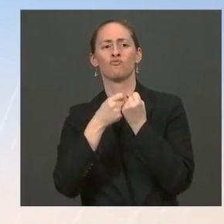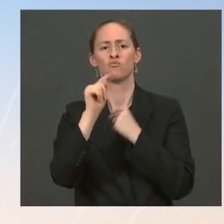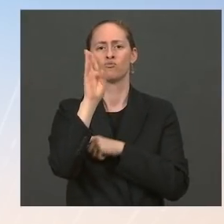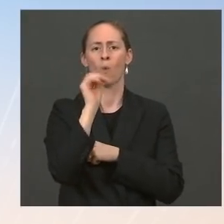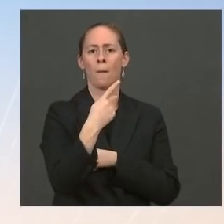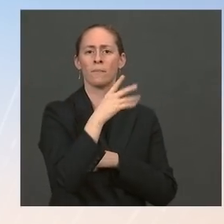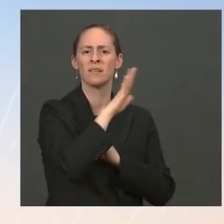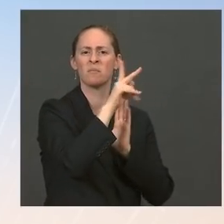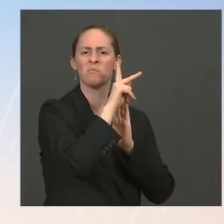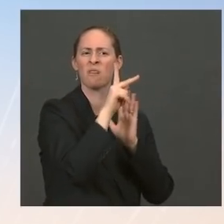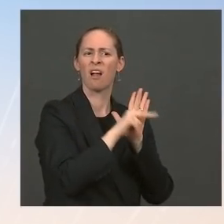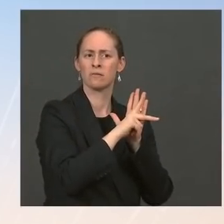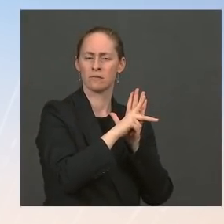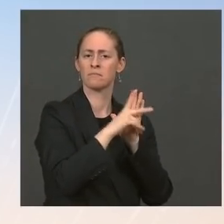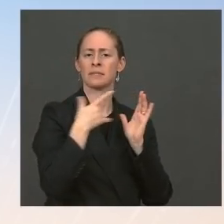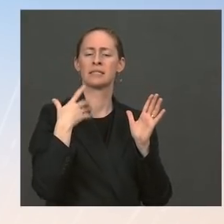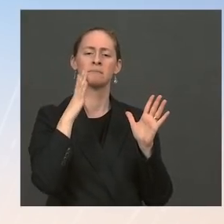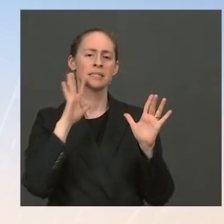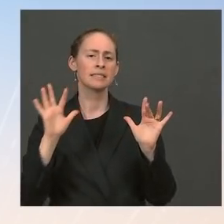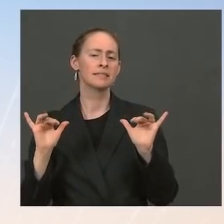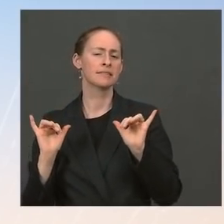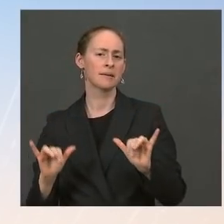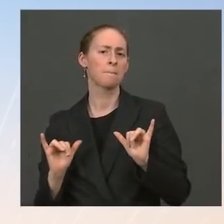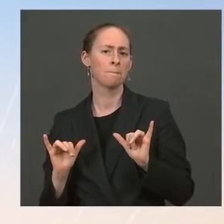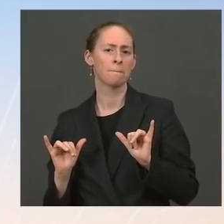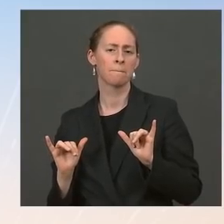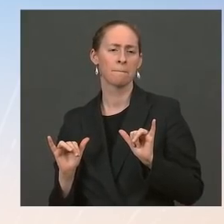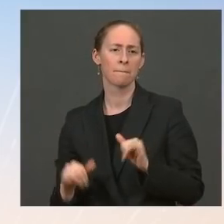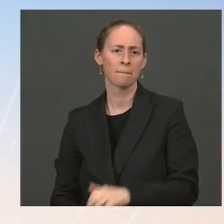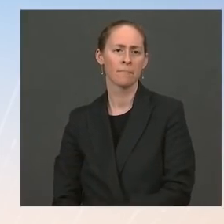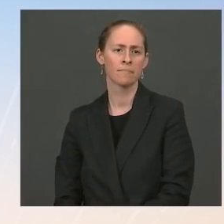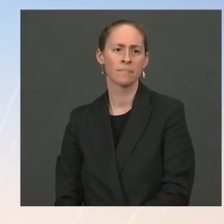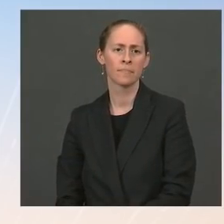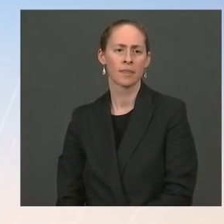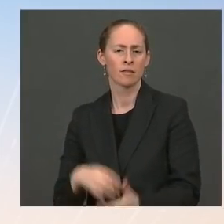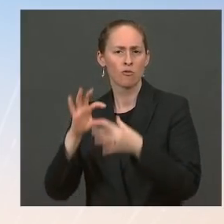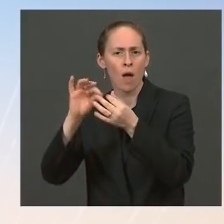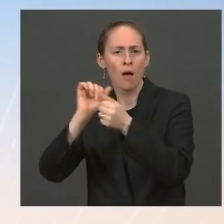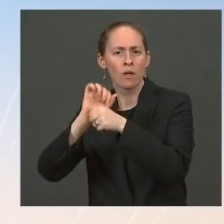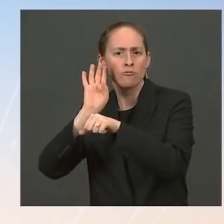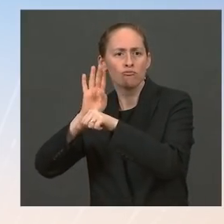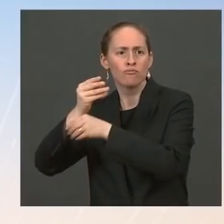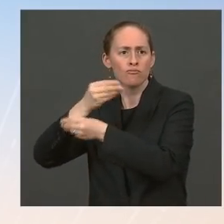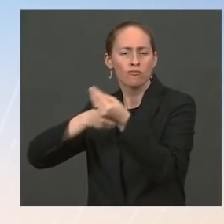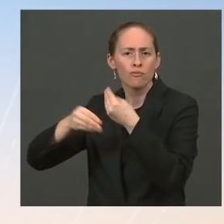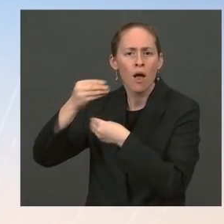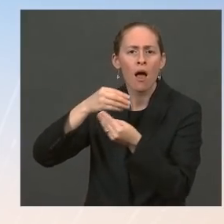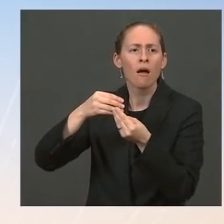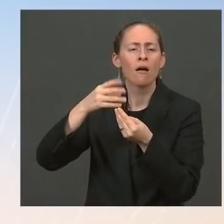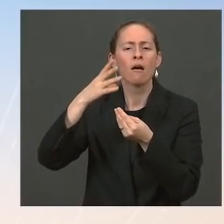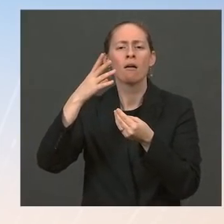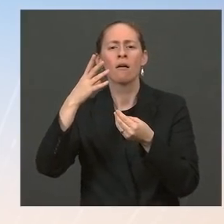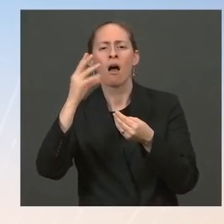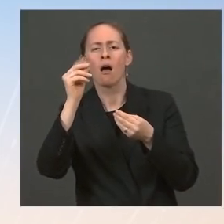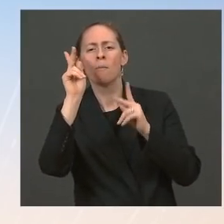I think the two main areas would be trade and immigration. And then a little while earlier, on the submarine kerfuffle with the French,